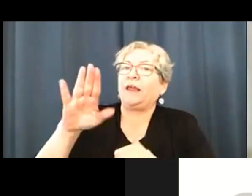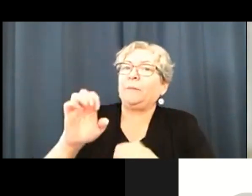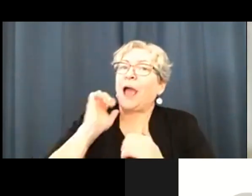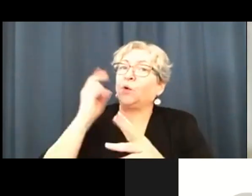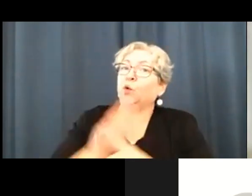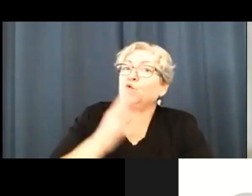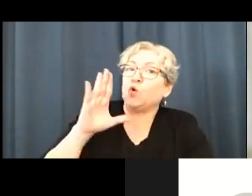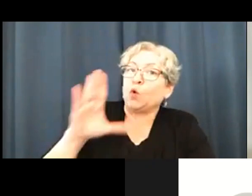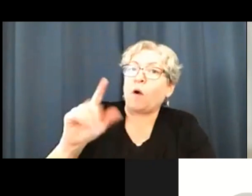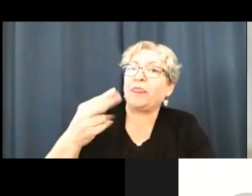the plugins you choose,